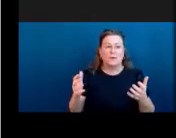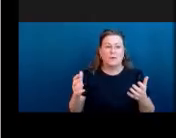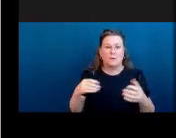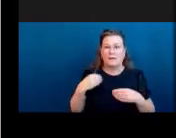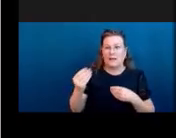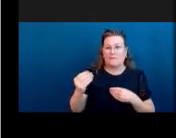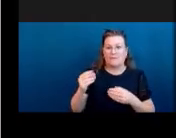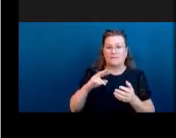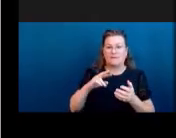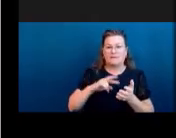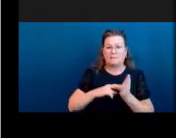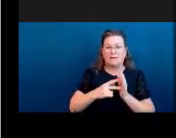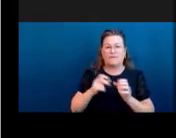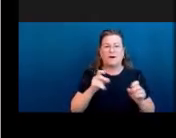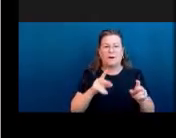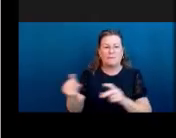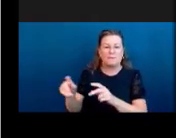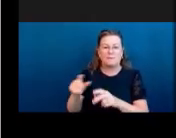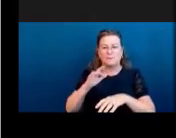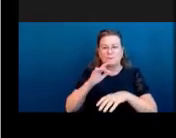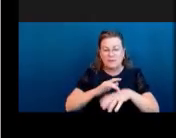meaningful opportunities to touch food and smell food and be